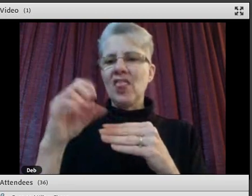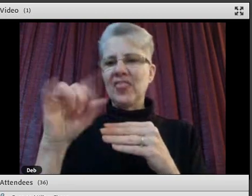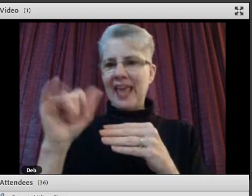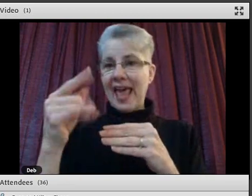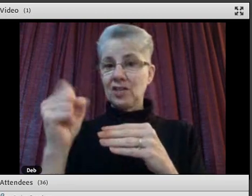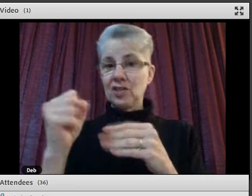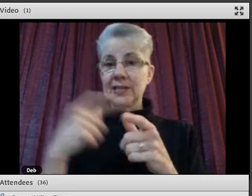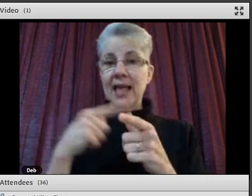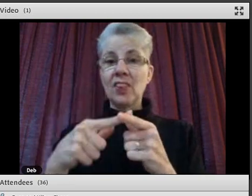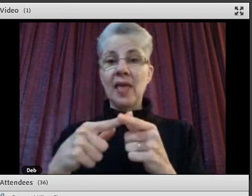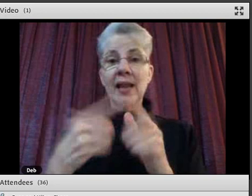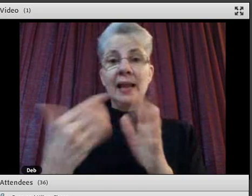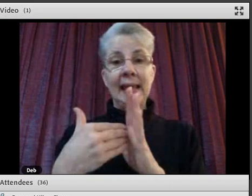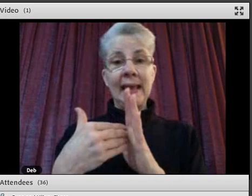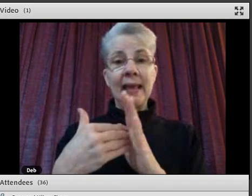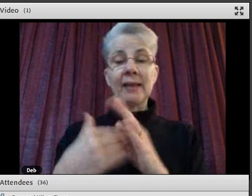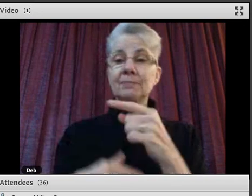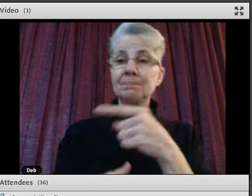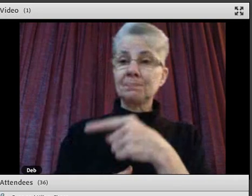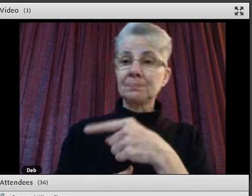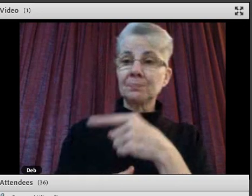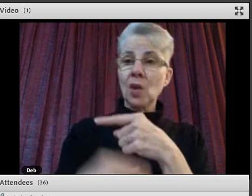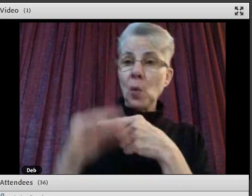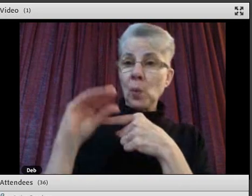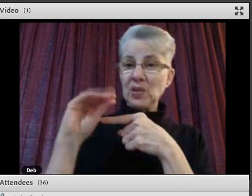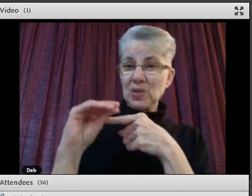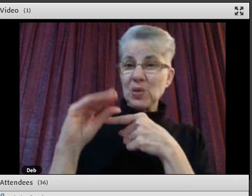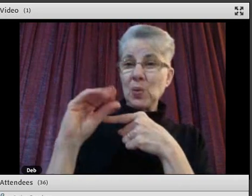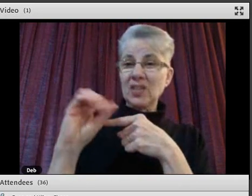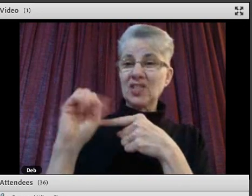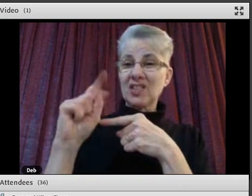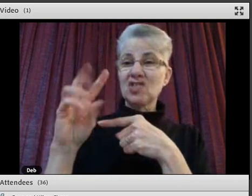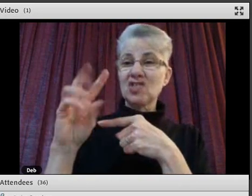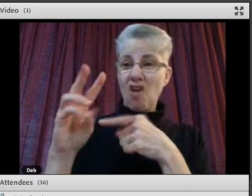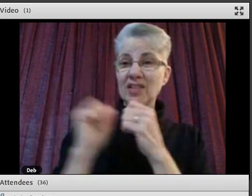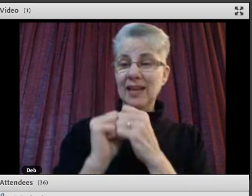And again, when you squish the straw together, that acts like a reed.